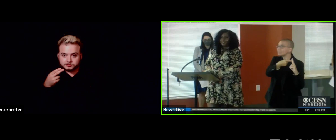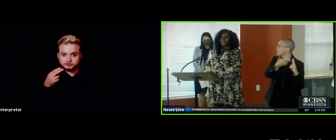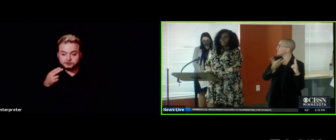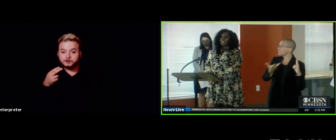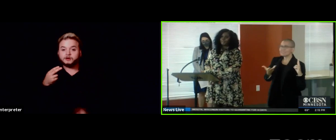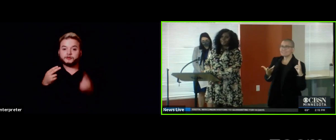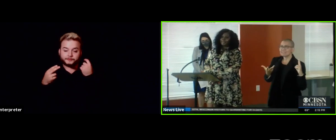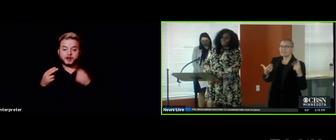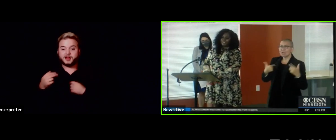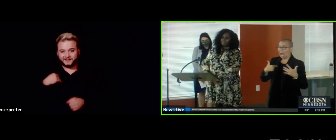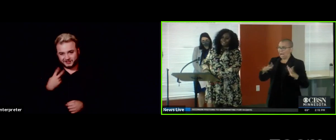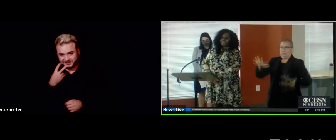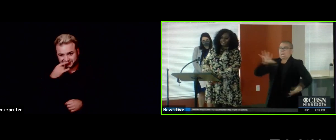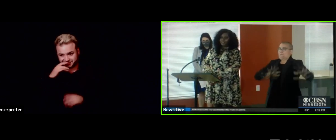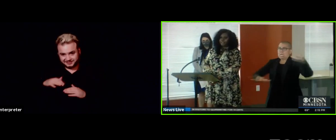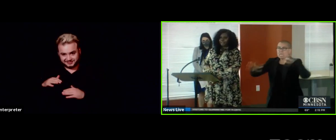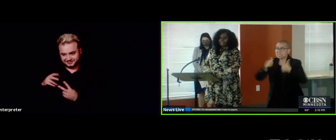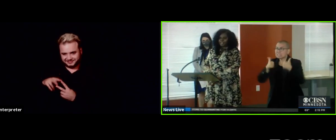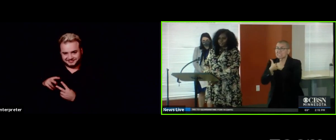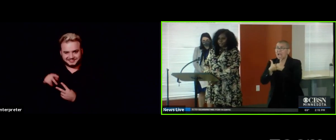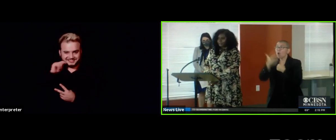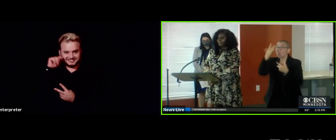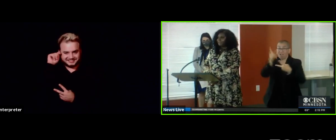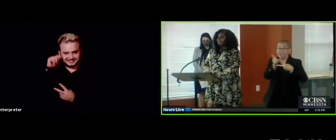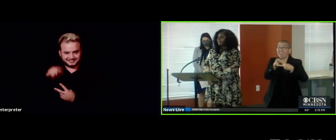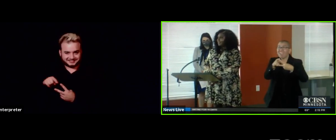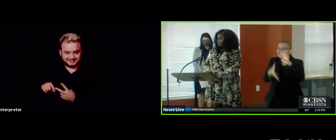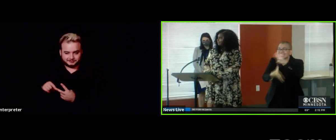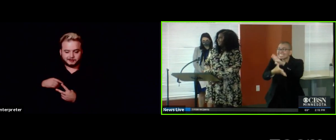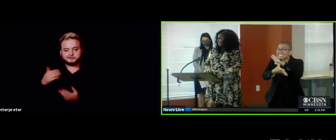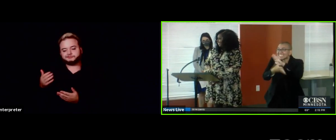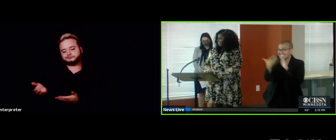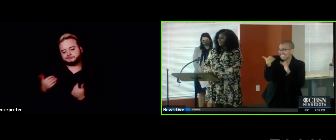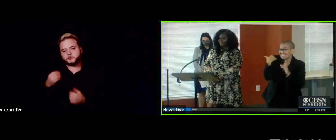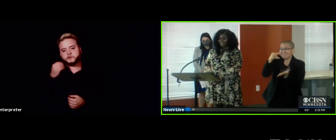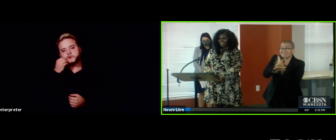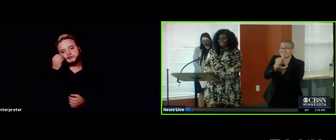graduate actually have my son graduate this year to greatly help me absolutely take the